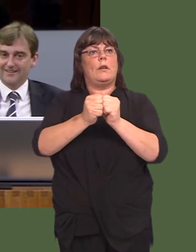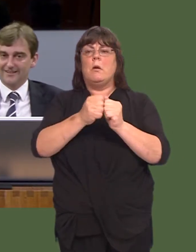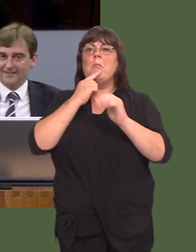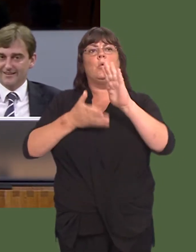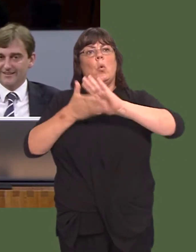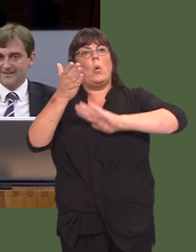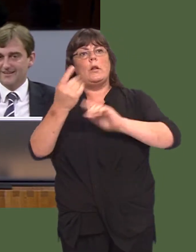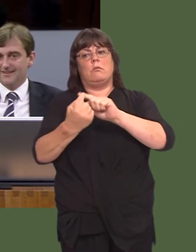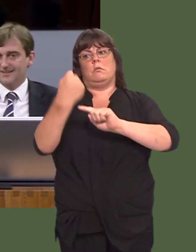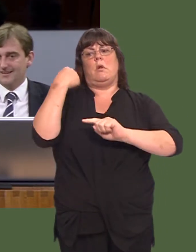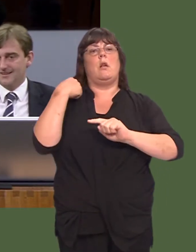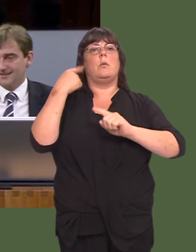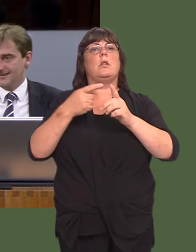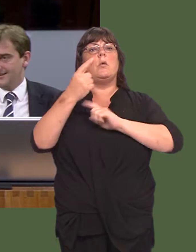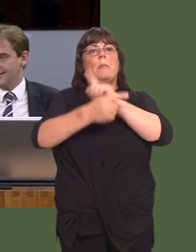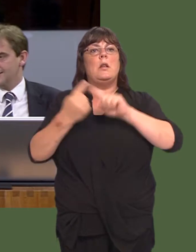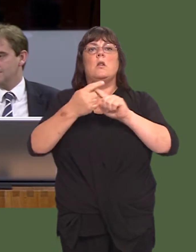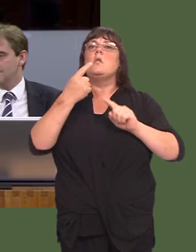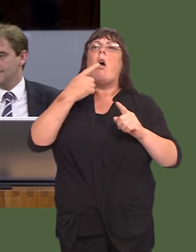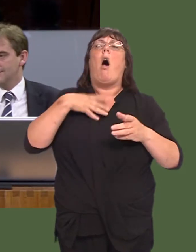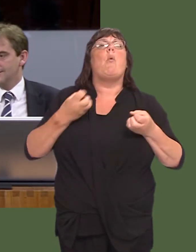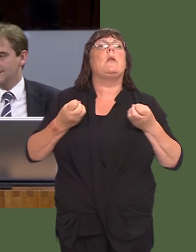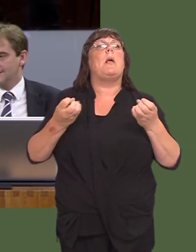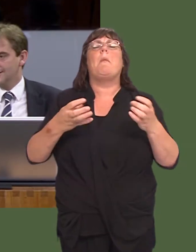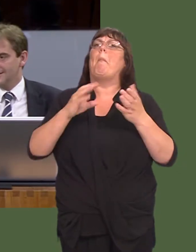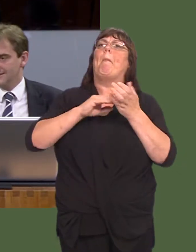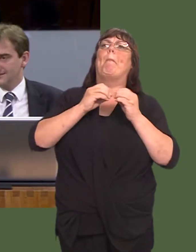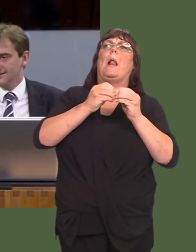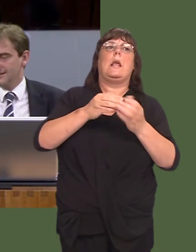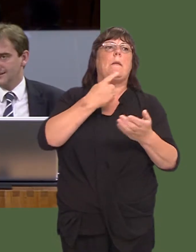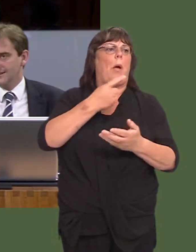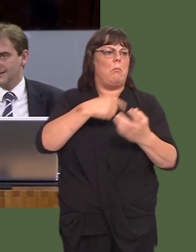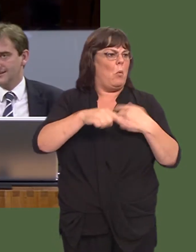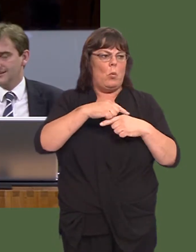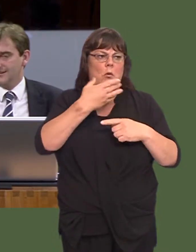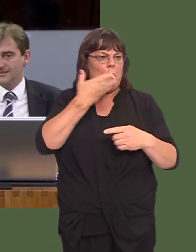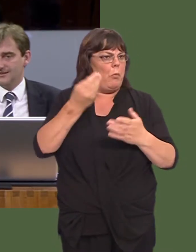of the national executive last week and put his hand up to spend billions of pounds that this country has not got.